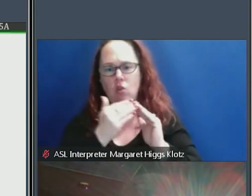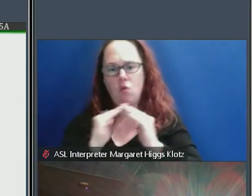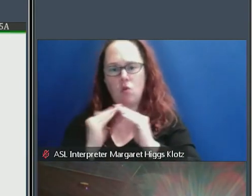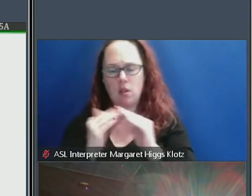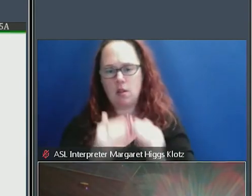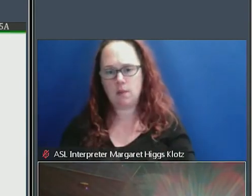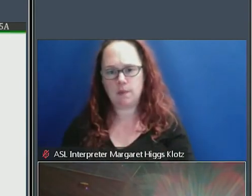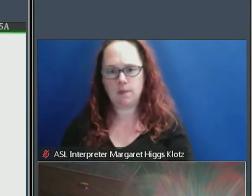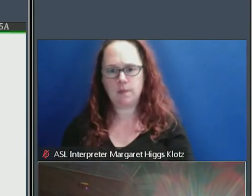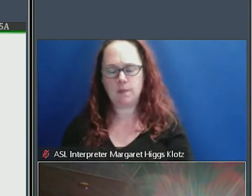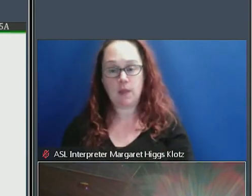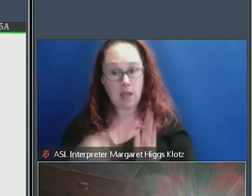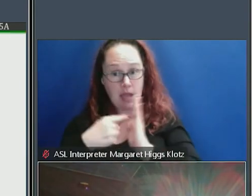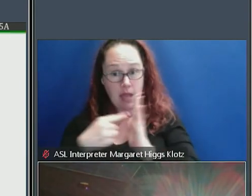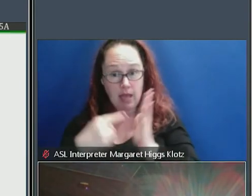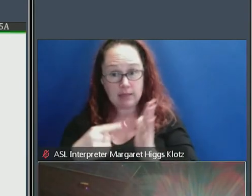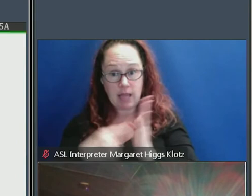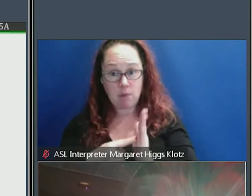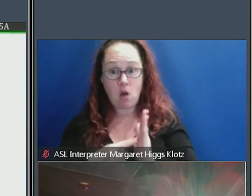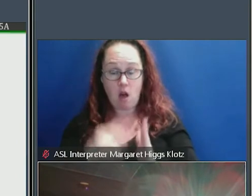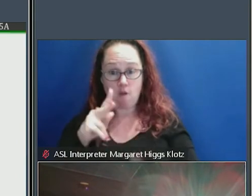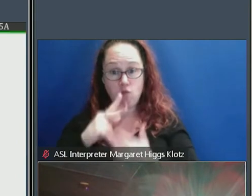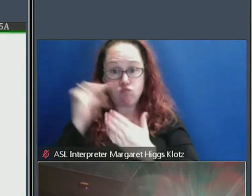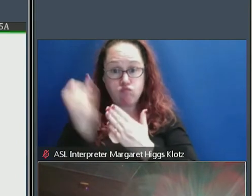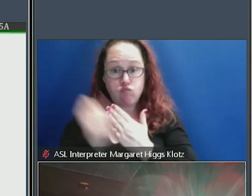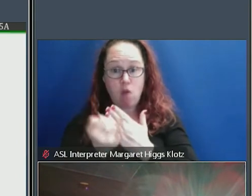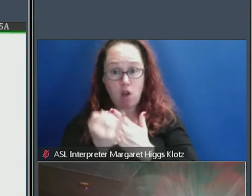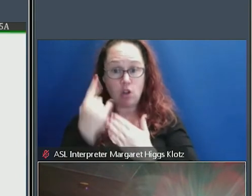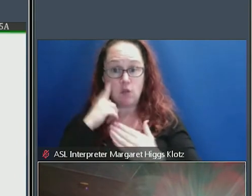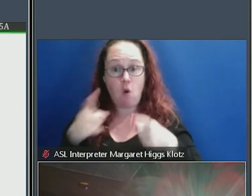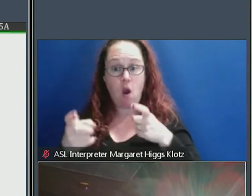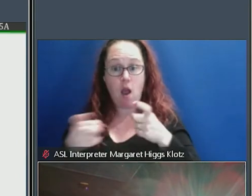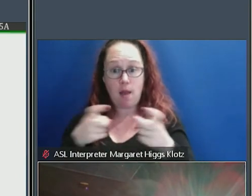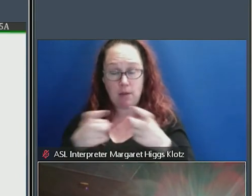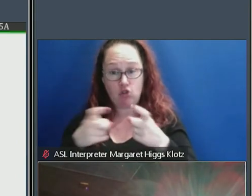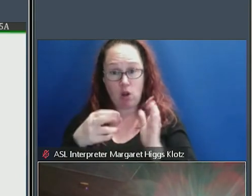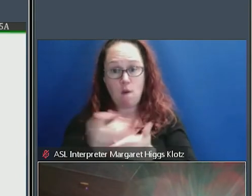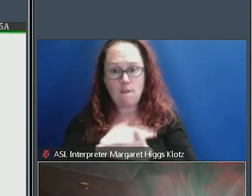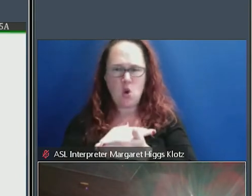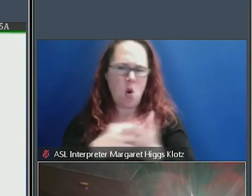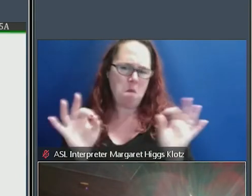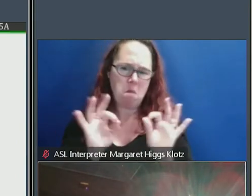Examples of projects that may qualify for administrative review are minor modifications conducted as part of routine